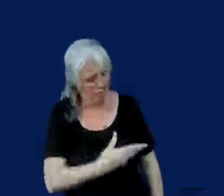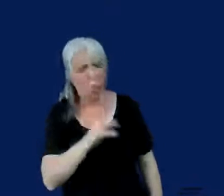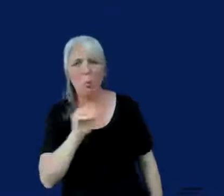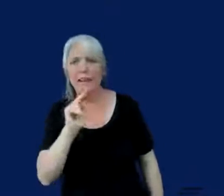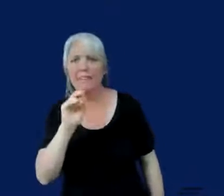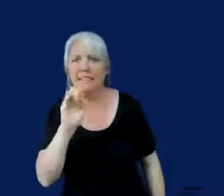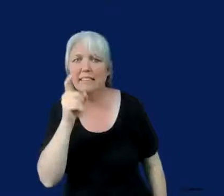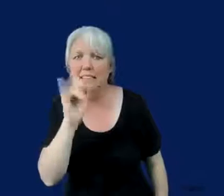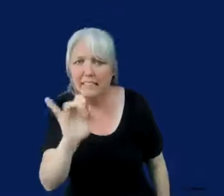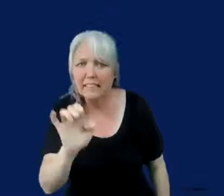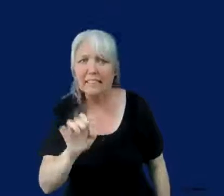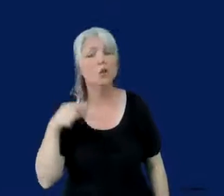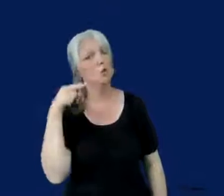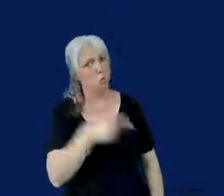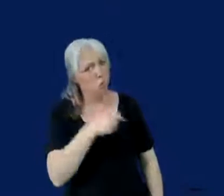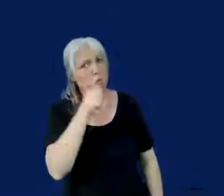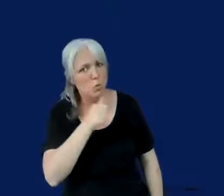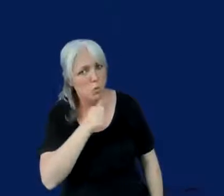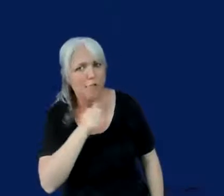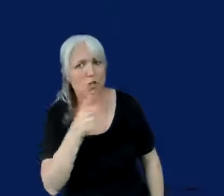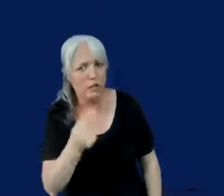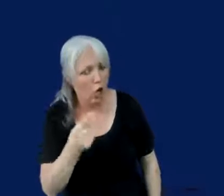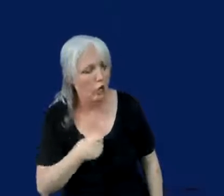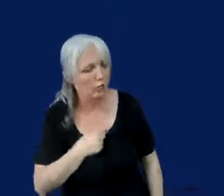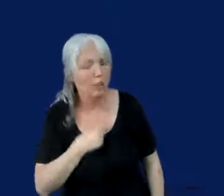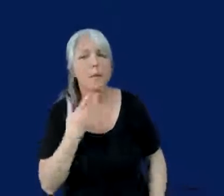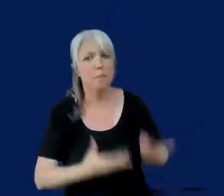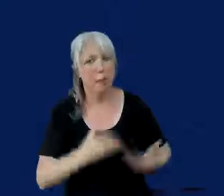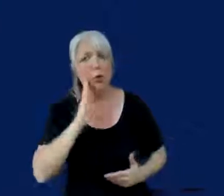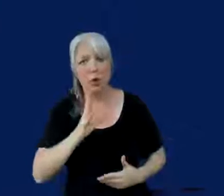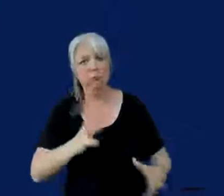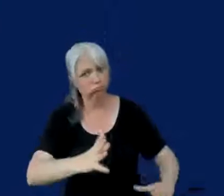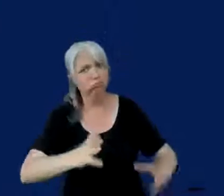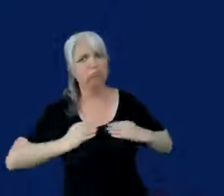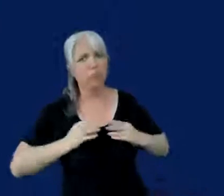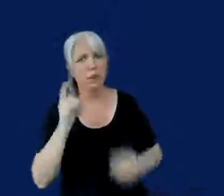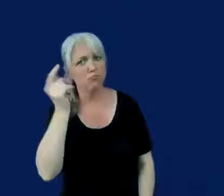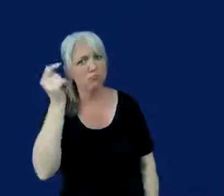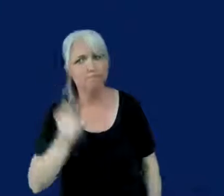“You are a suffering dog, so maybe he will take to you right away.